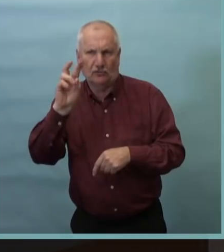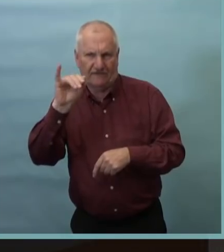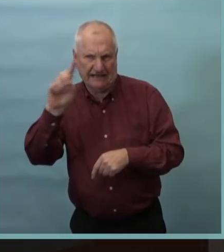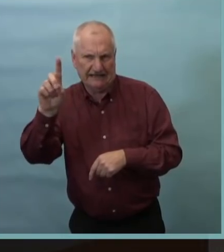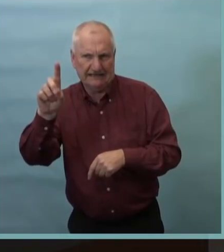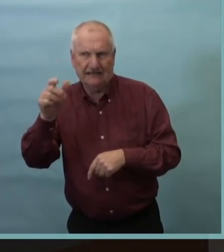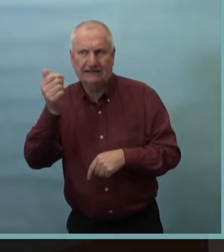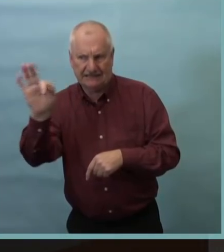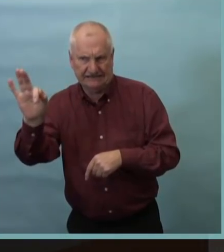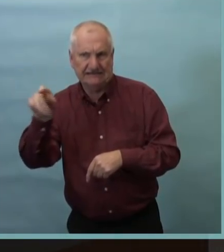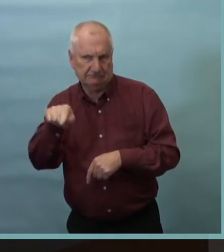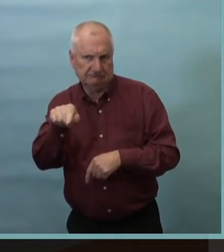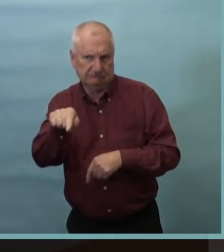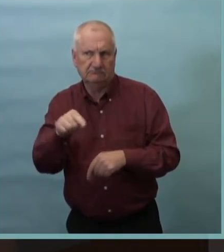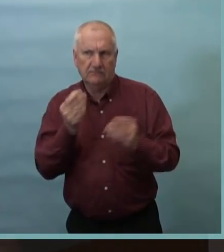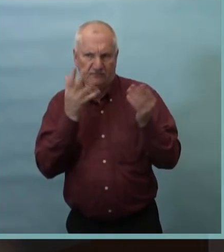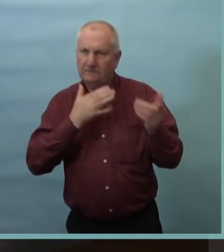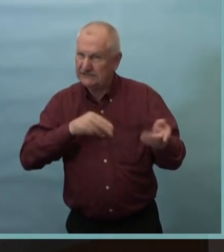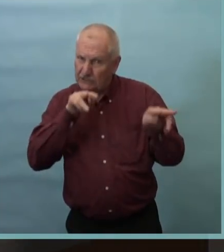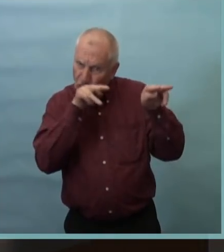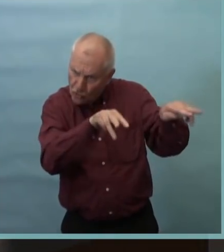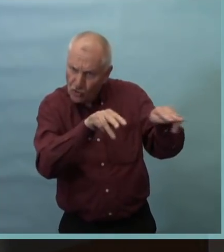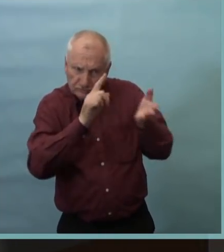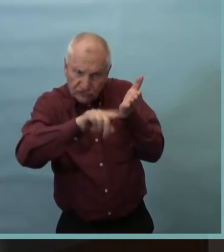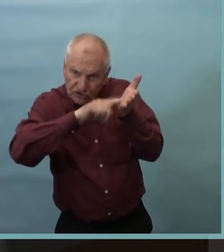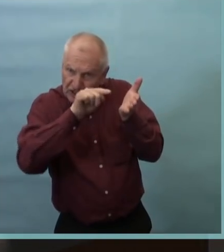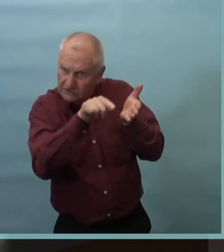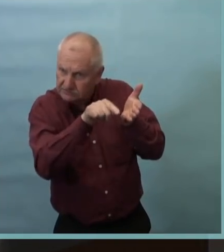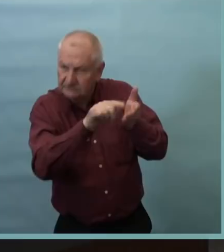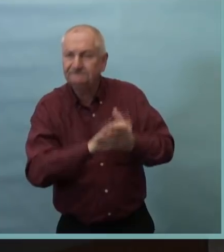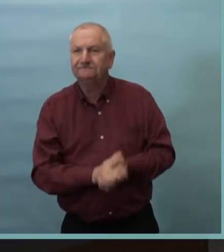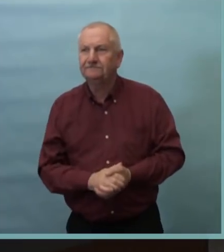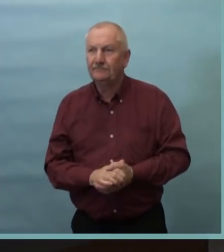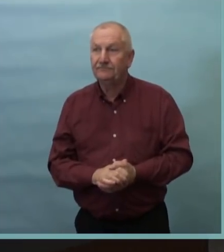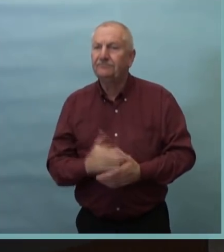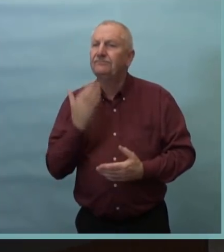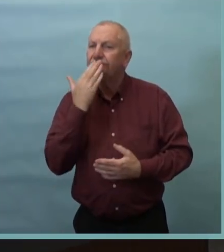and thanks again to all Manitobans for your efforts in this regard and I'll